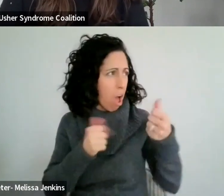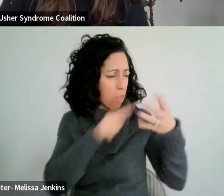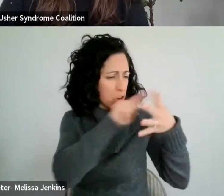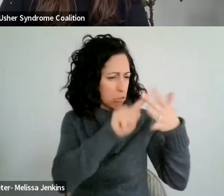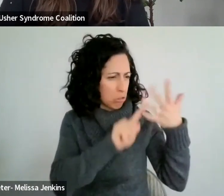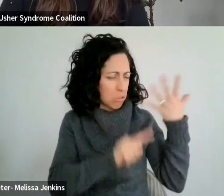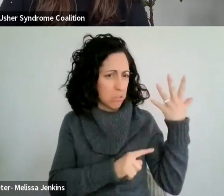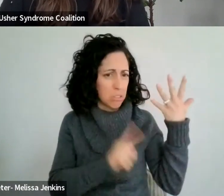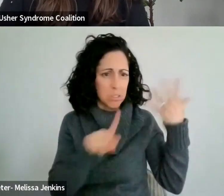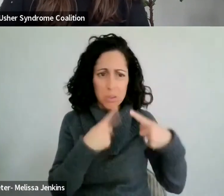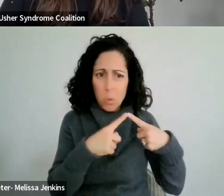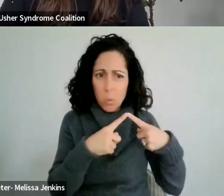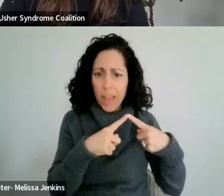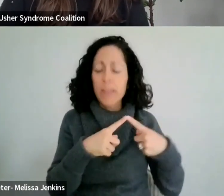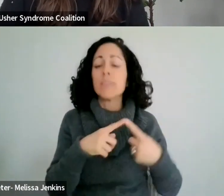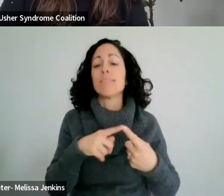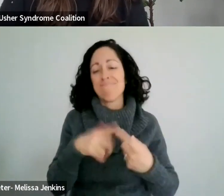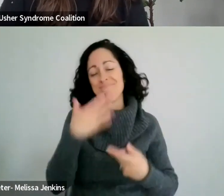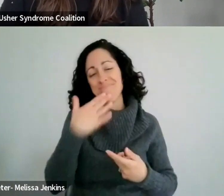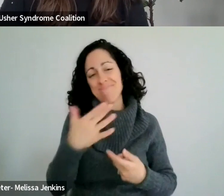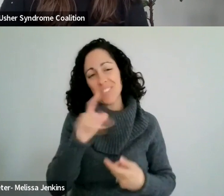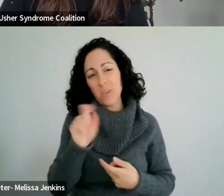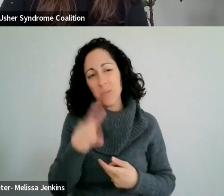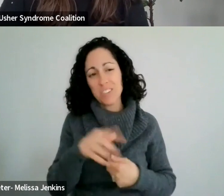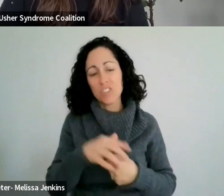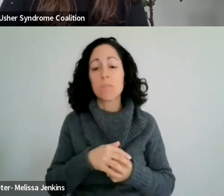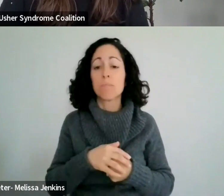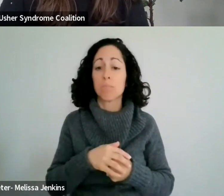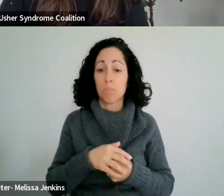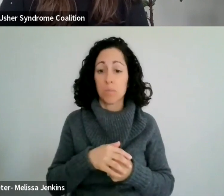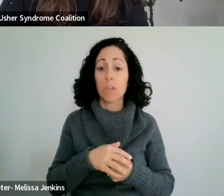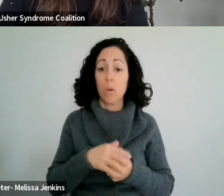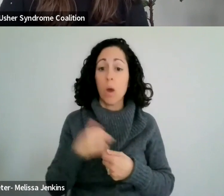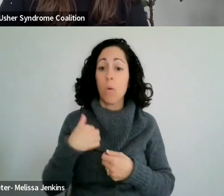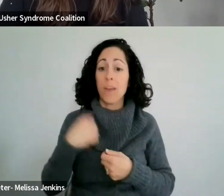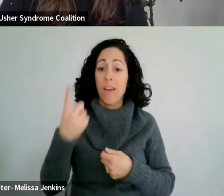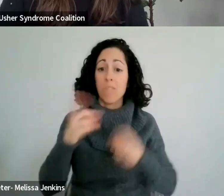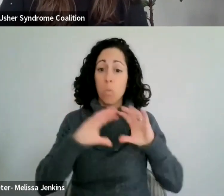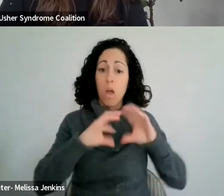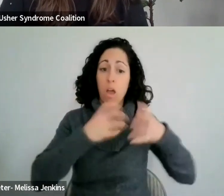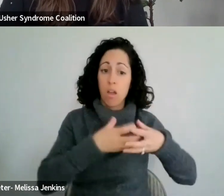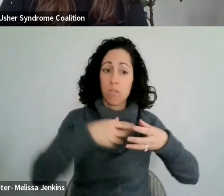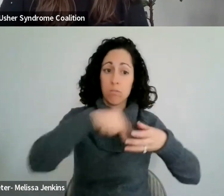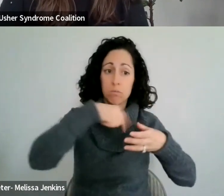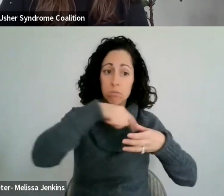Really the work out of the wonderful colleagues at Nijmegen University, or Radboud Retinal Center,